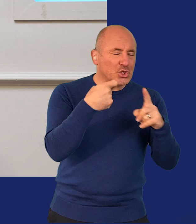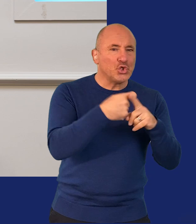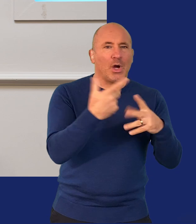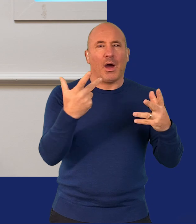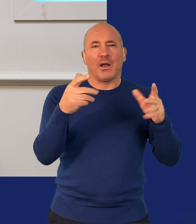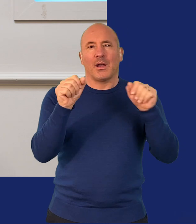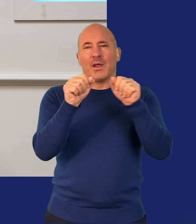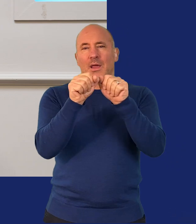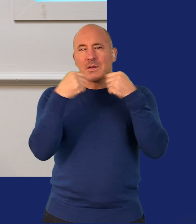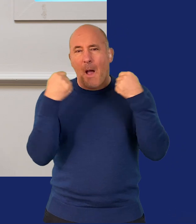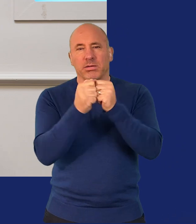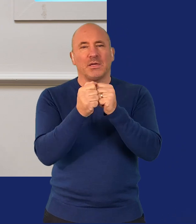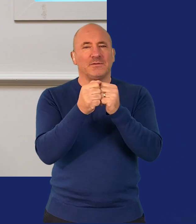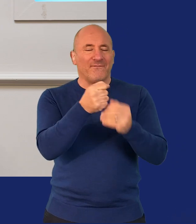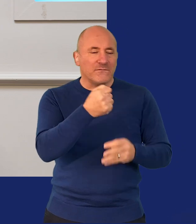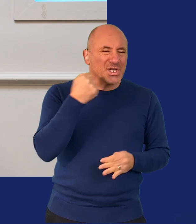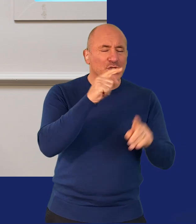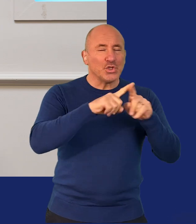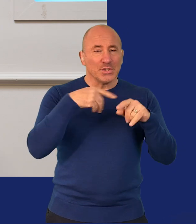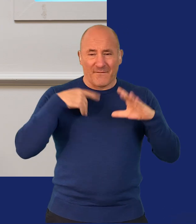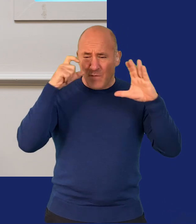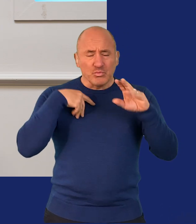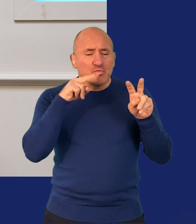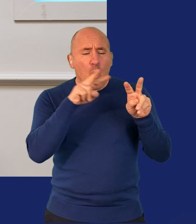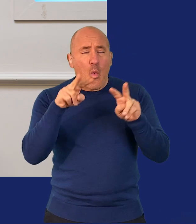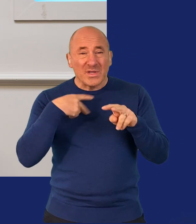the fridges and things are labelled. Cool. And they're in braille and they're in text.